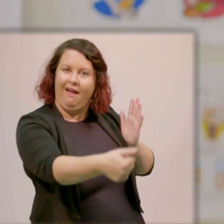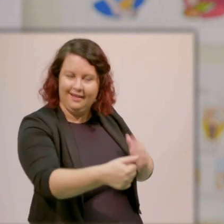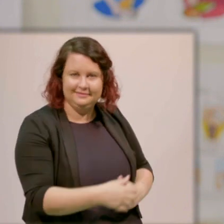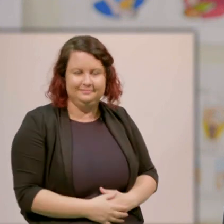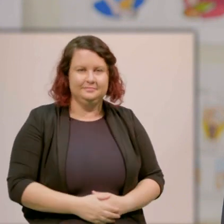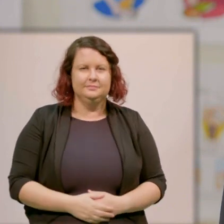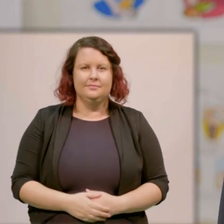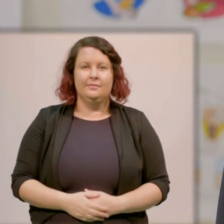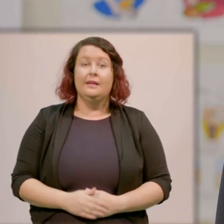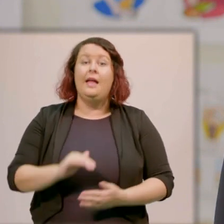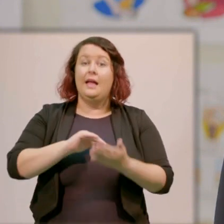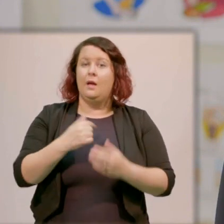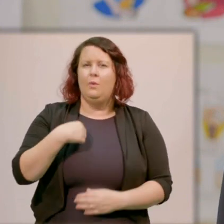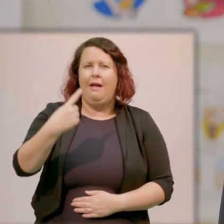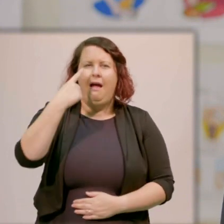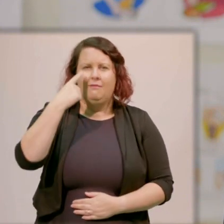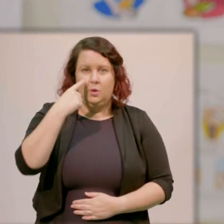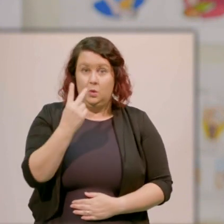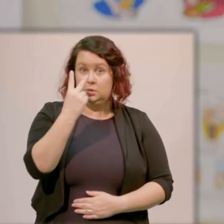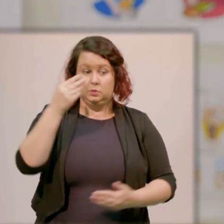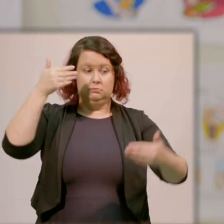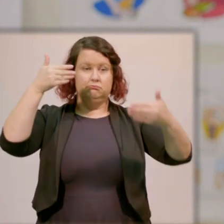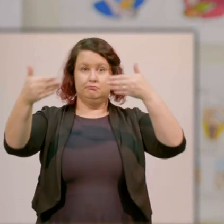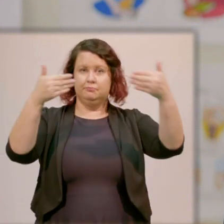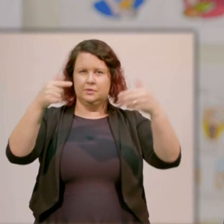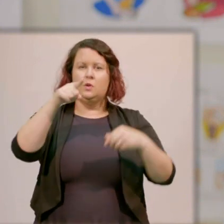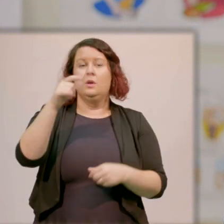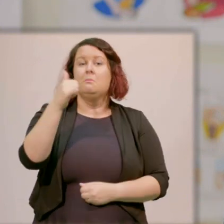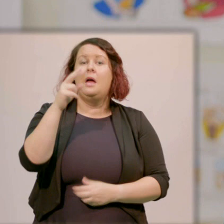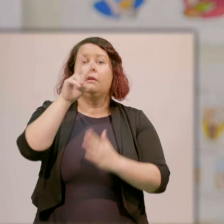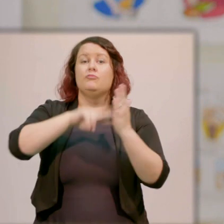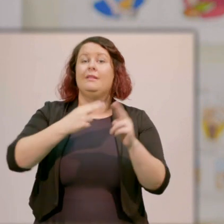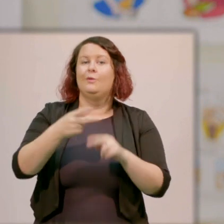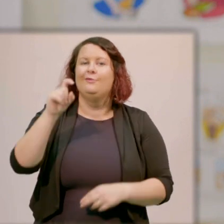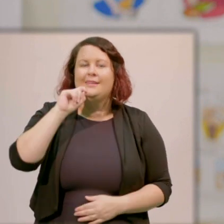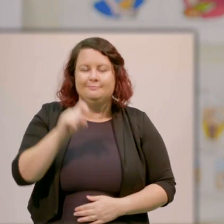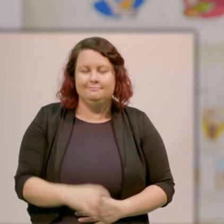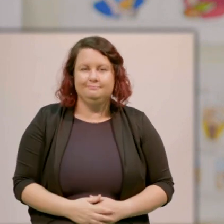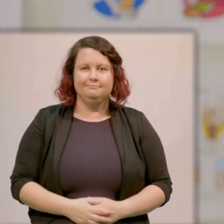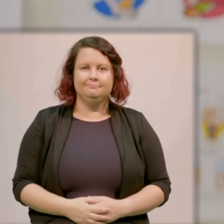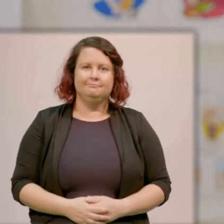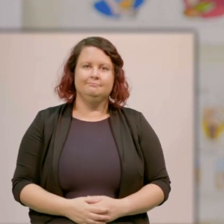Let's look at this using some multimodal texts that you might like to read for fun.